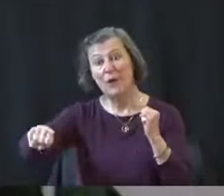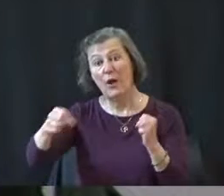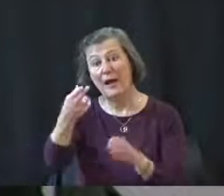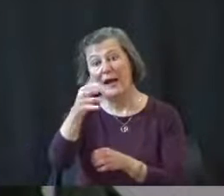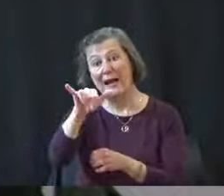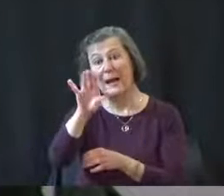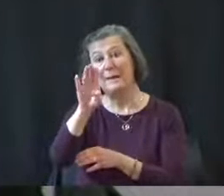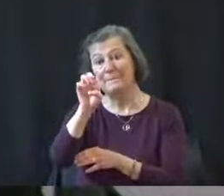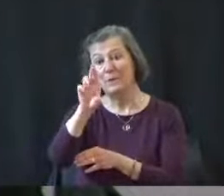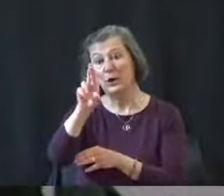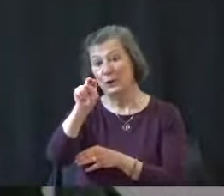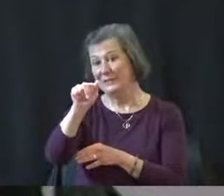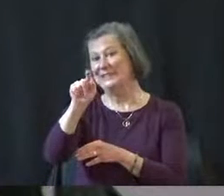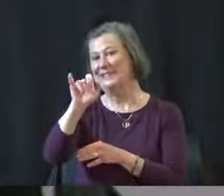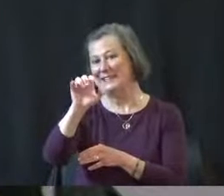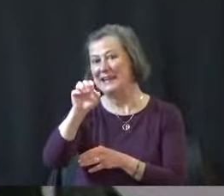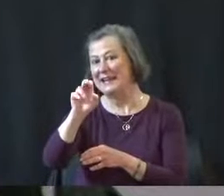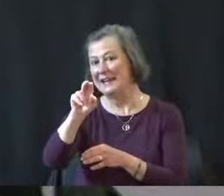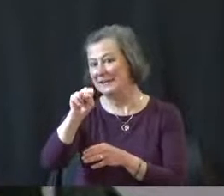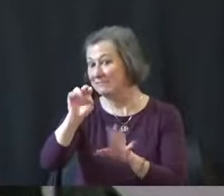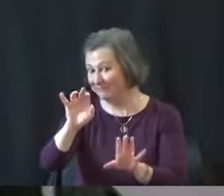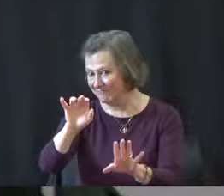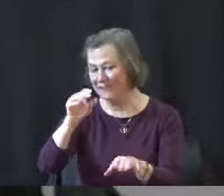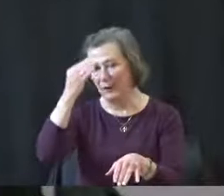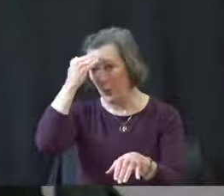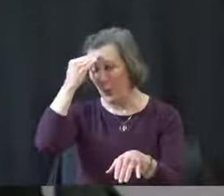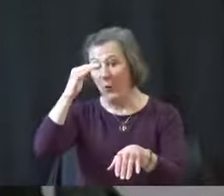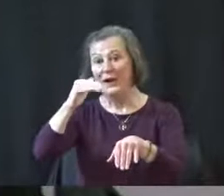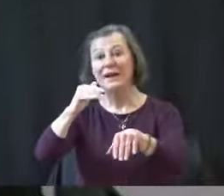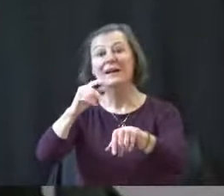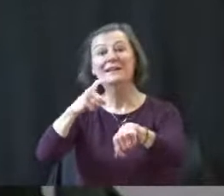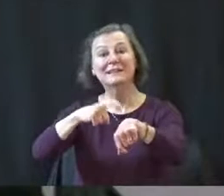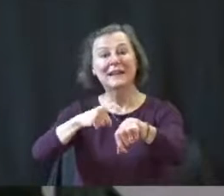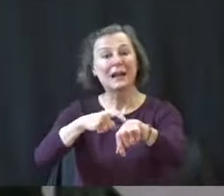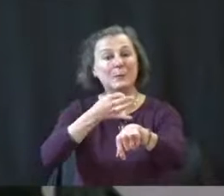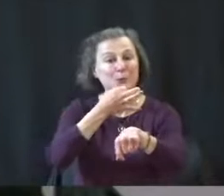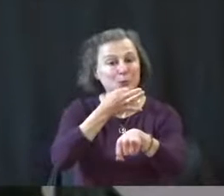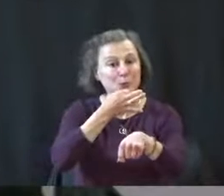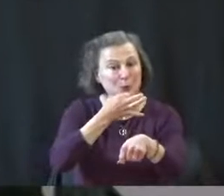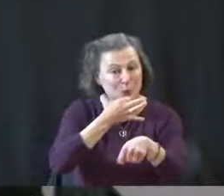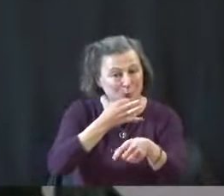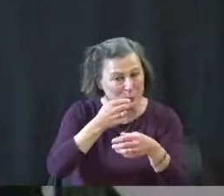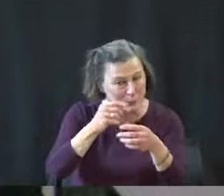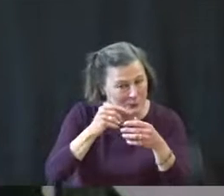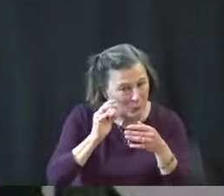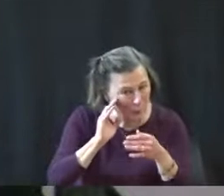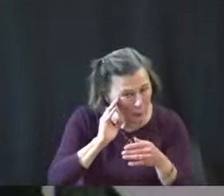And the time is soon coming soon to rouse ourselves from slumbering patterns in a way